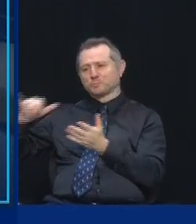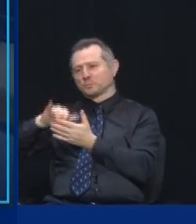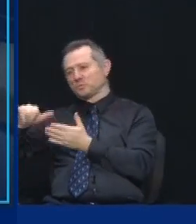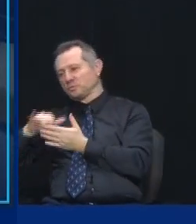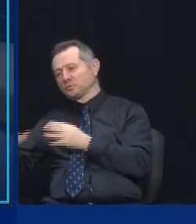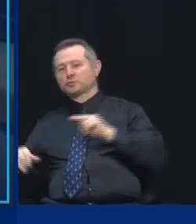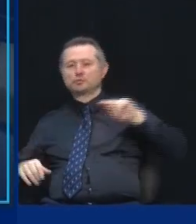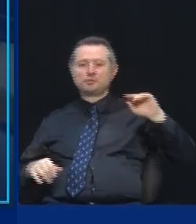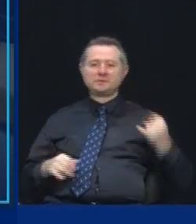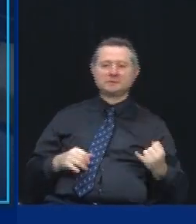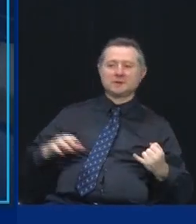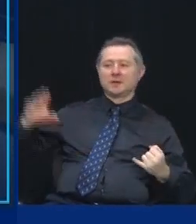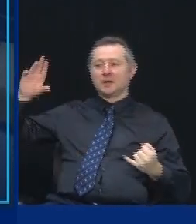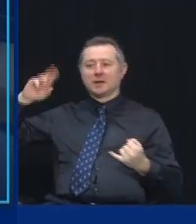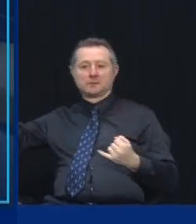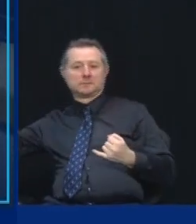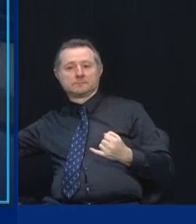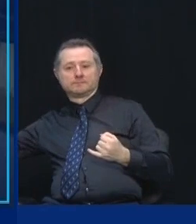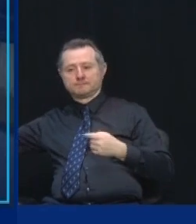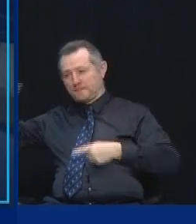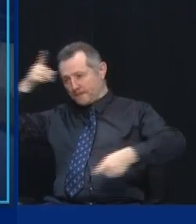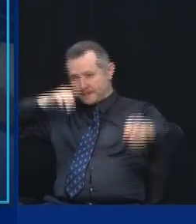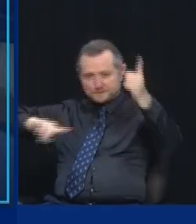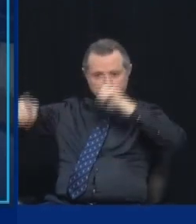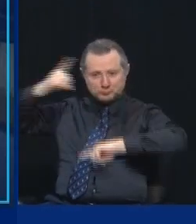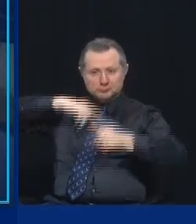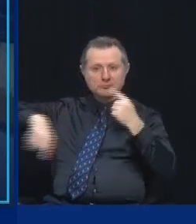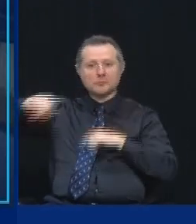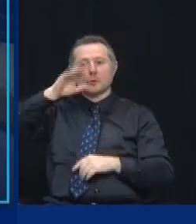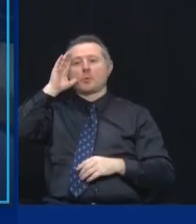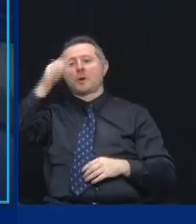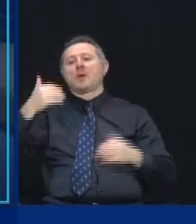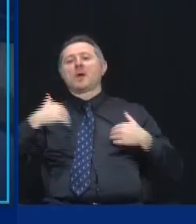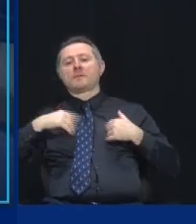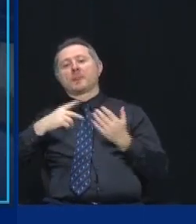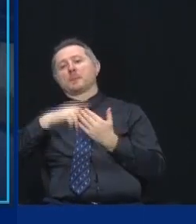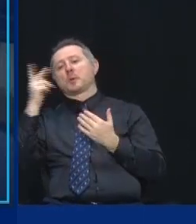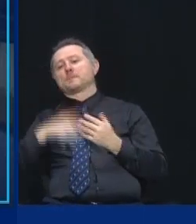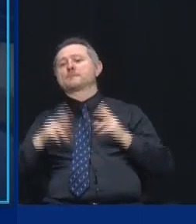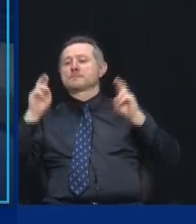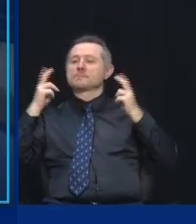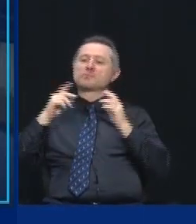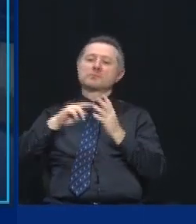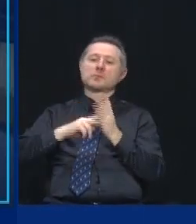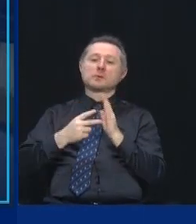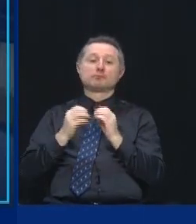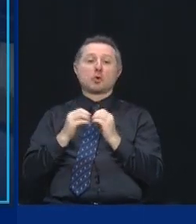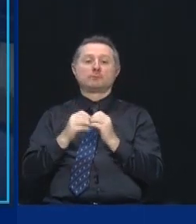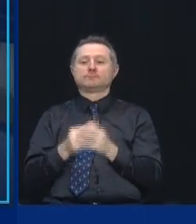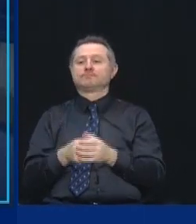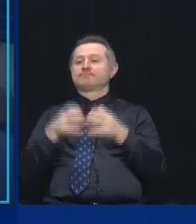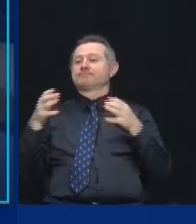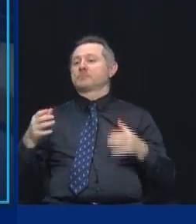YANKEES. GOES TO 33%. WE'RE STILL WORKING WITH NEW YORK, NEW JERSEY,